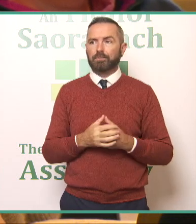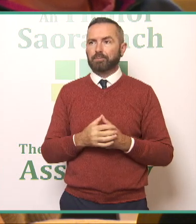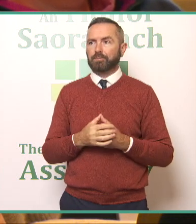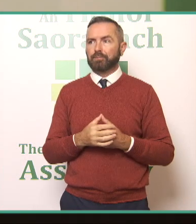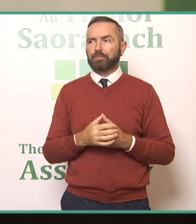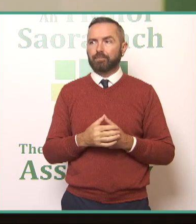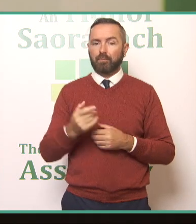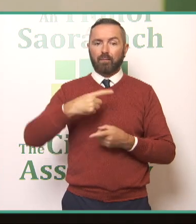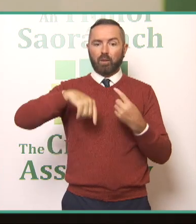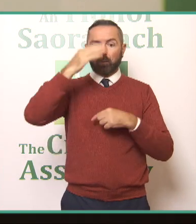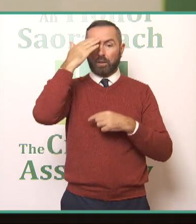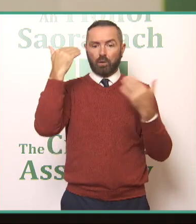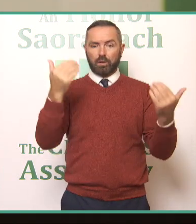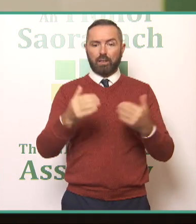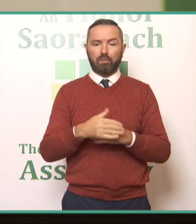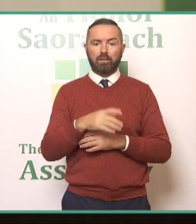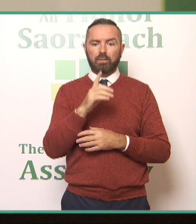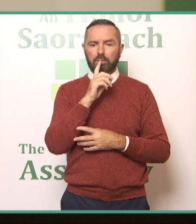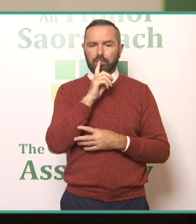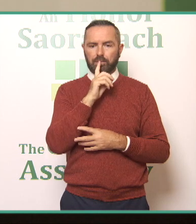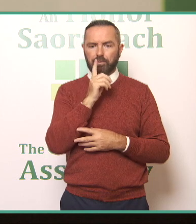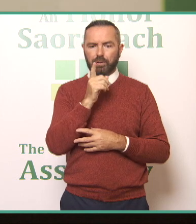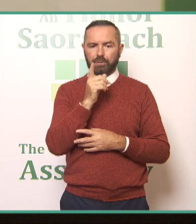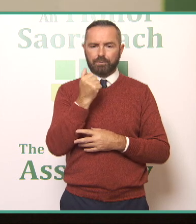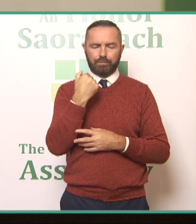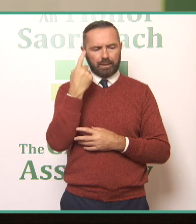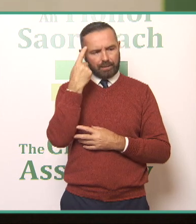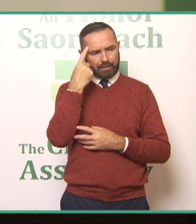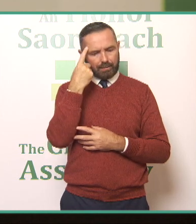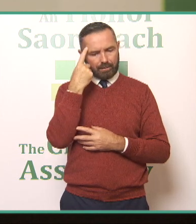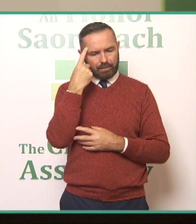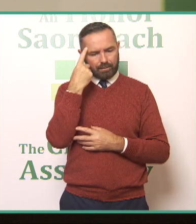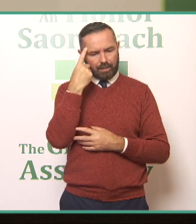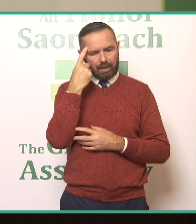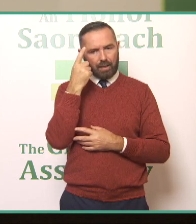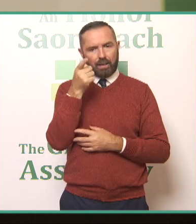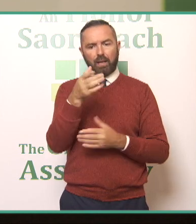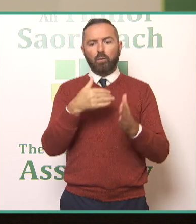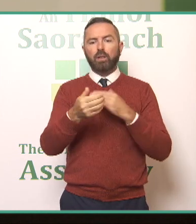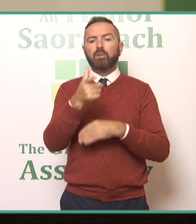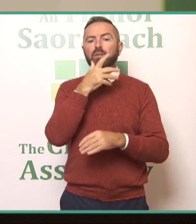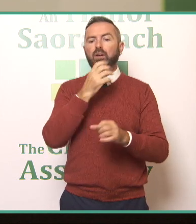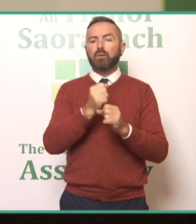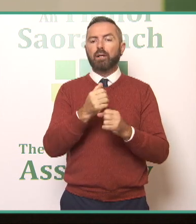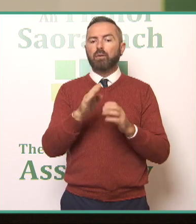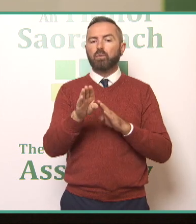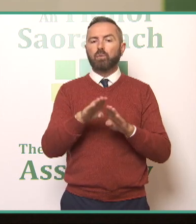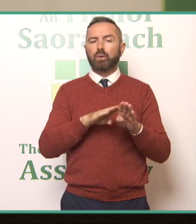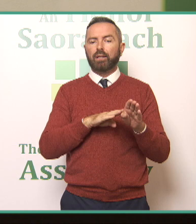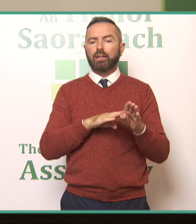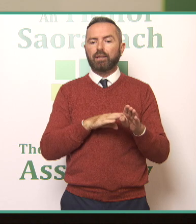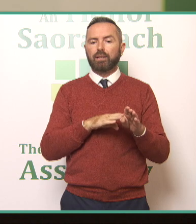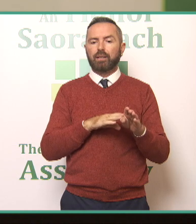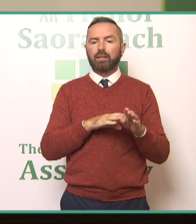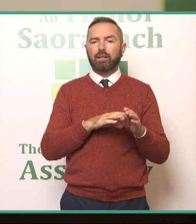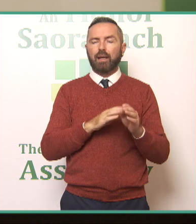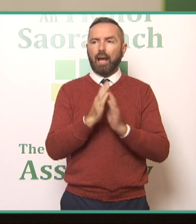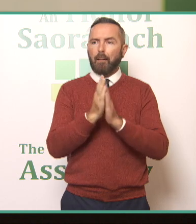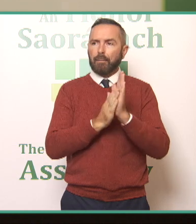and we know that now but I think that's what I was referring to in terms of ambition and innovation